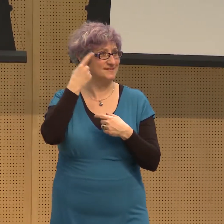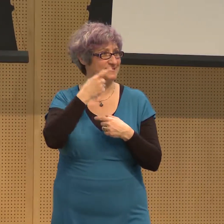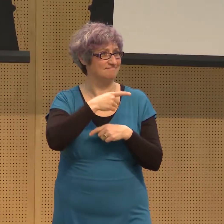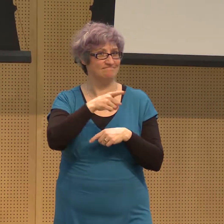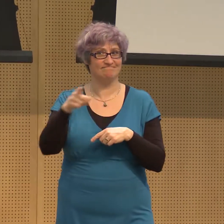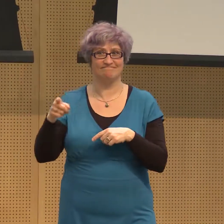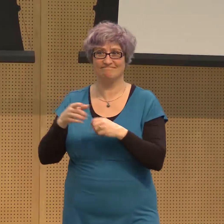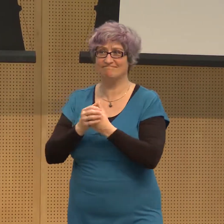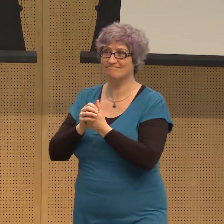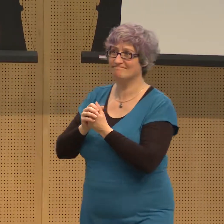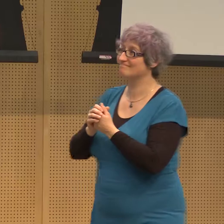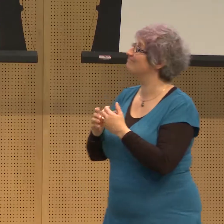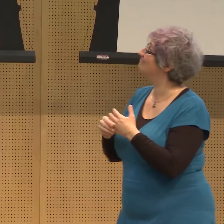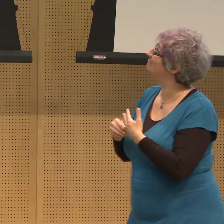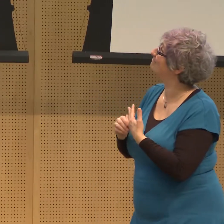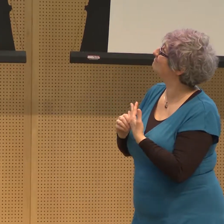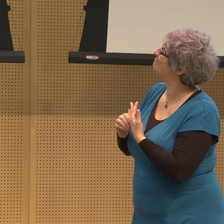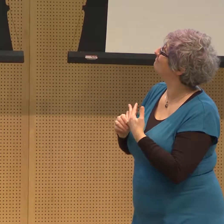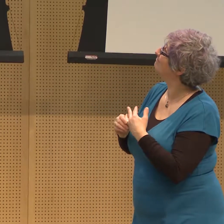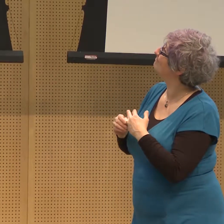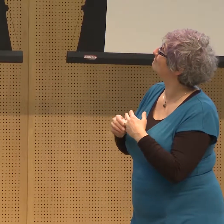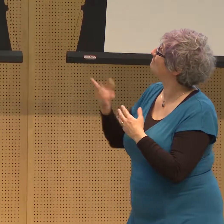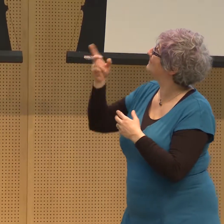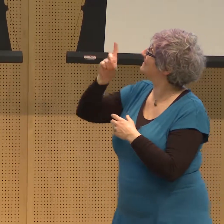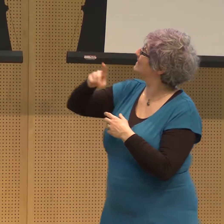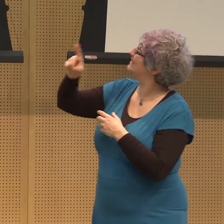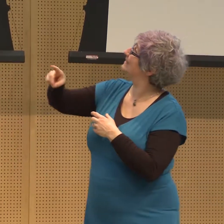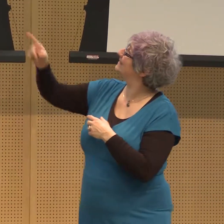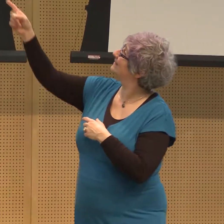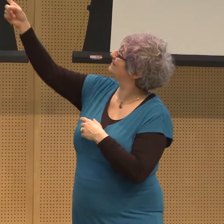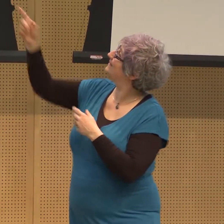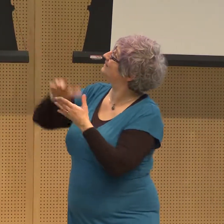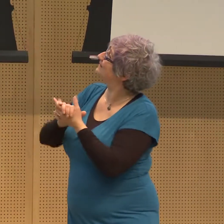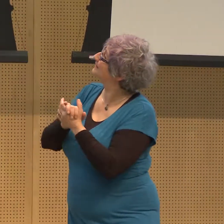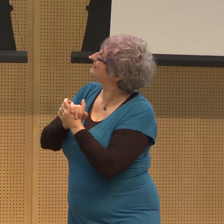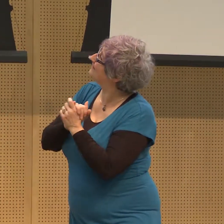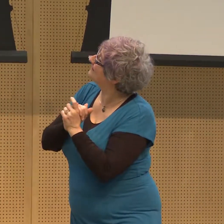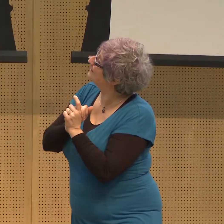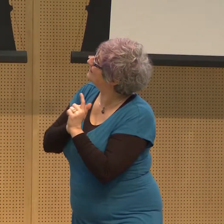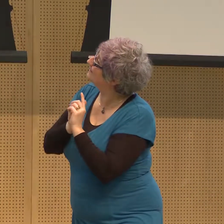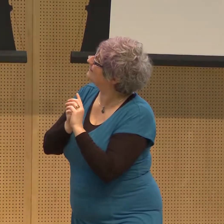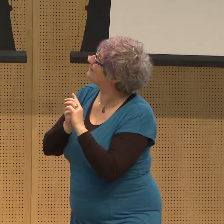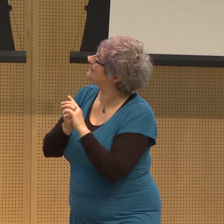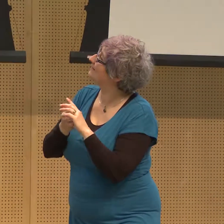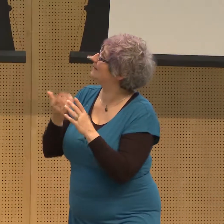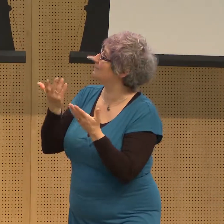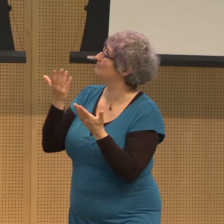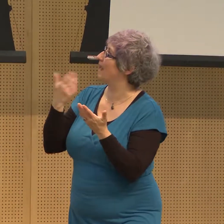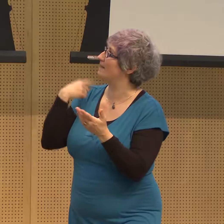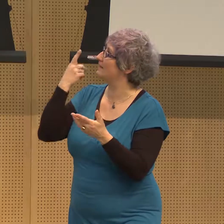I'm sure there are a few familiar faces. So you can see Didi.